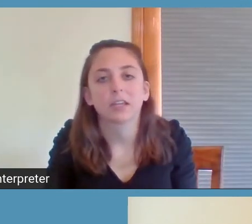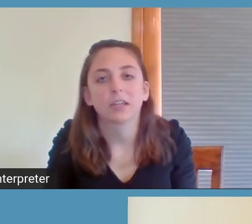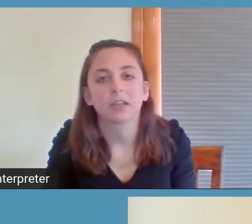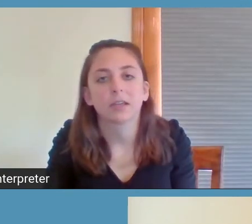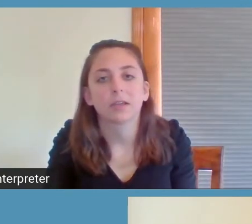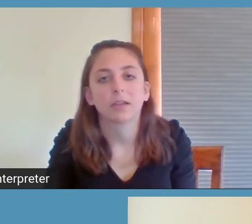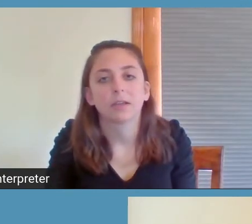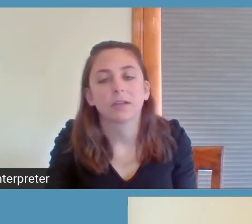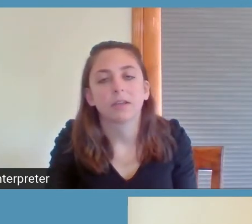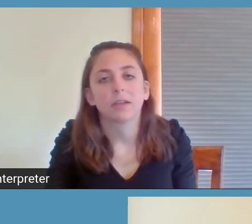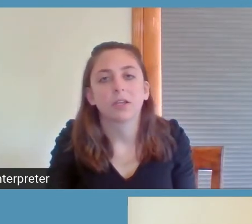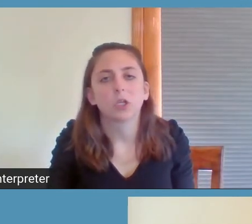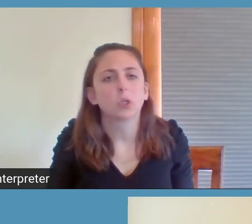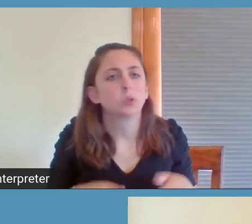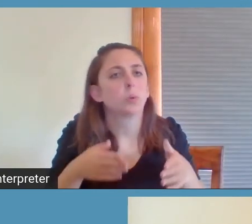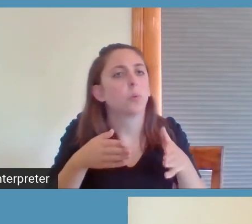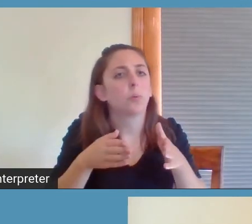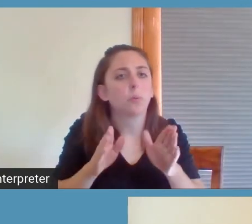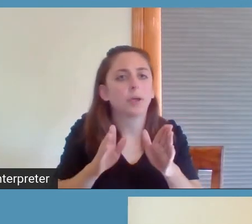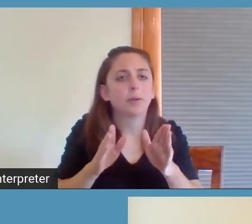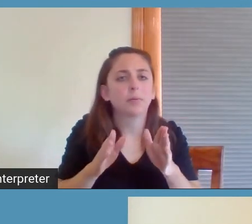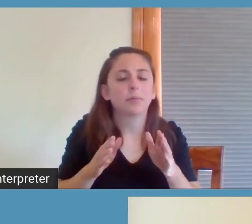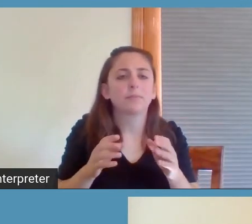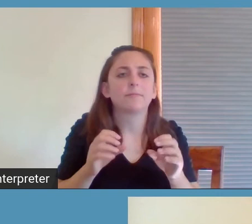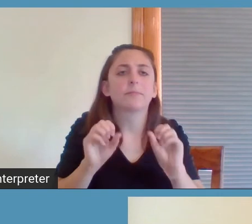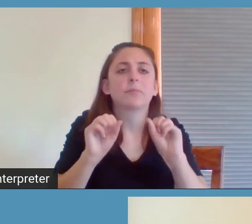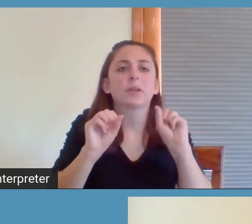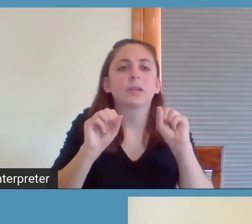is there a way that we can direct them towards something that would help them or a prime